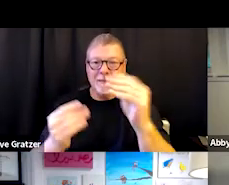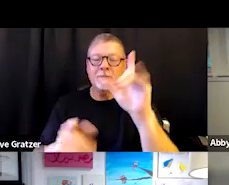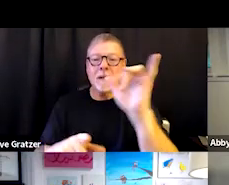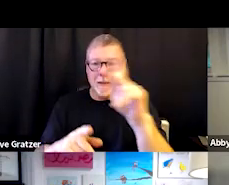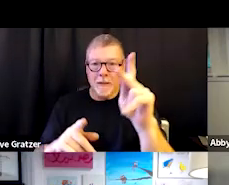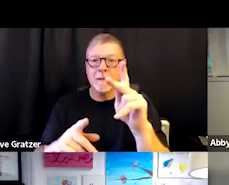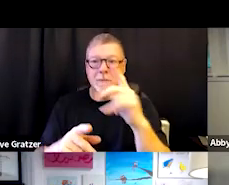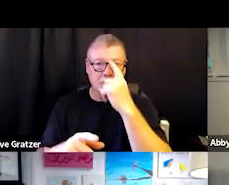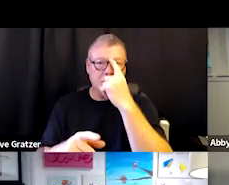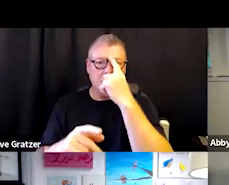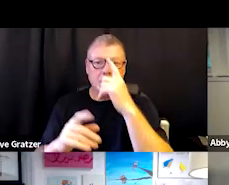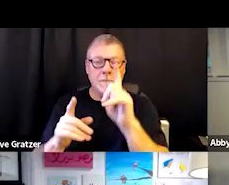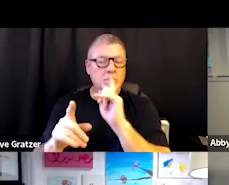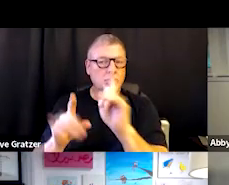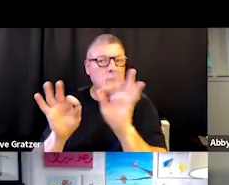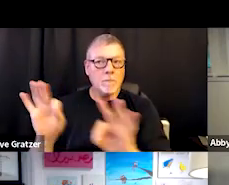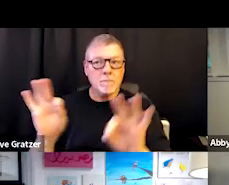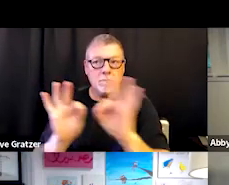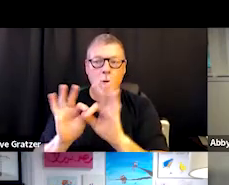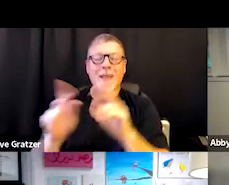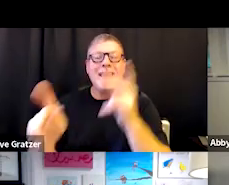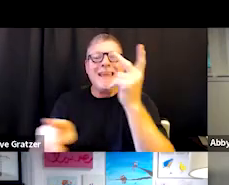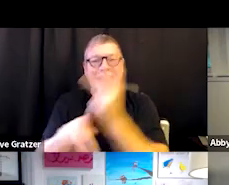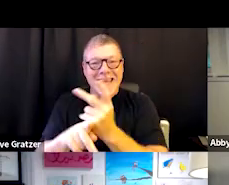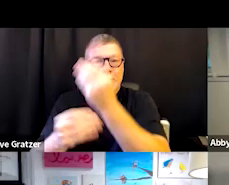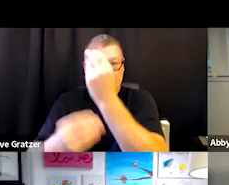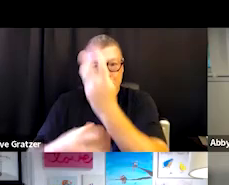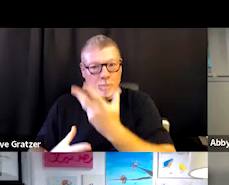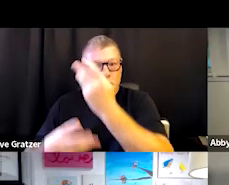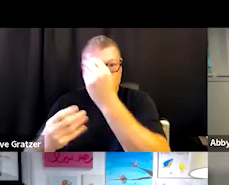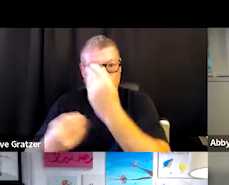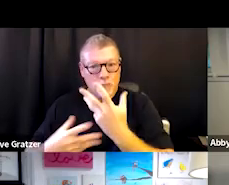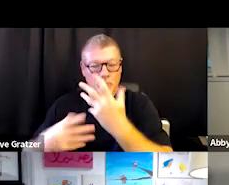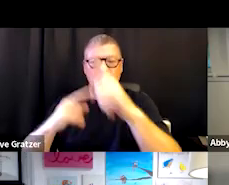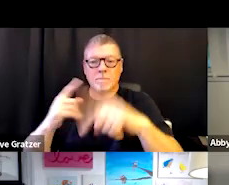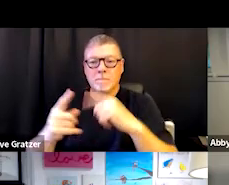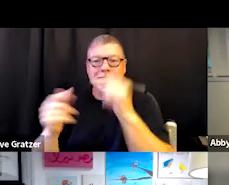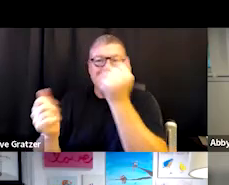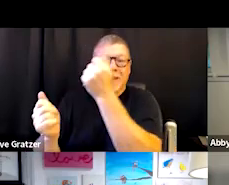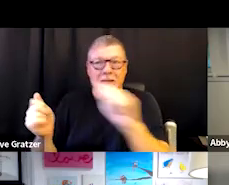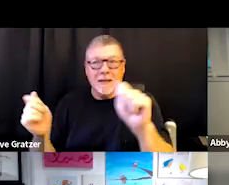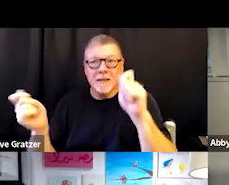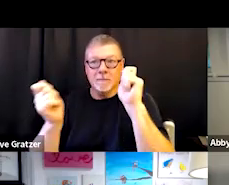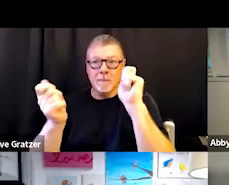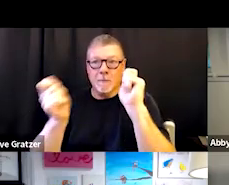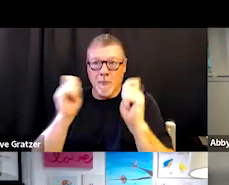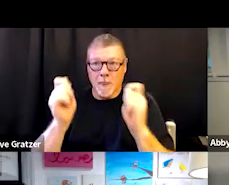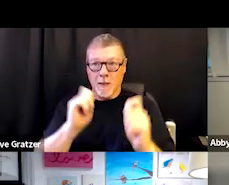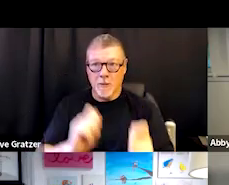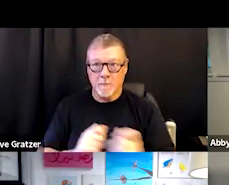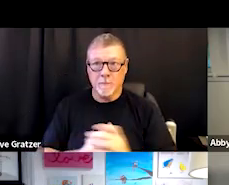I think a really important piece about staying up to date on any changes that might be coming in.